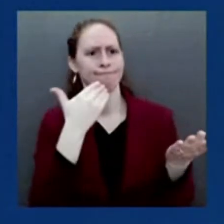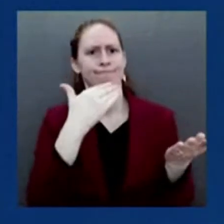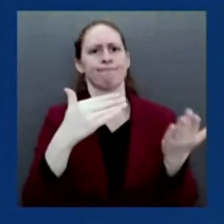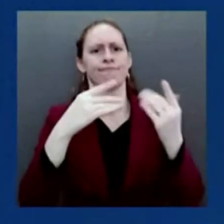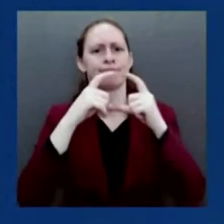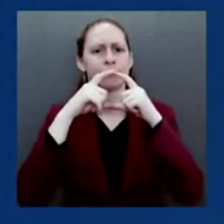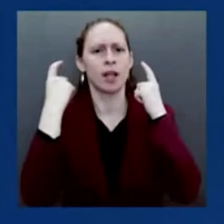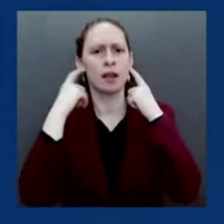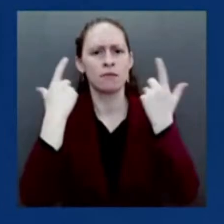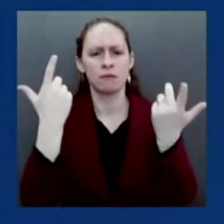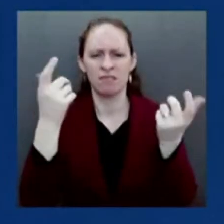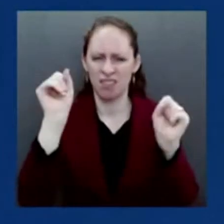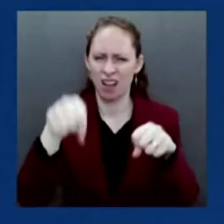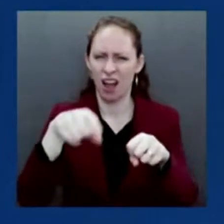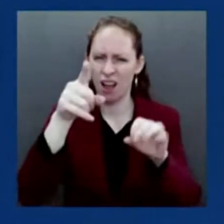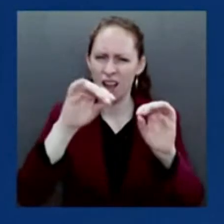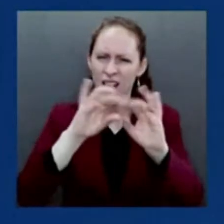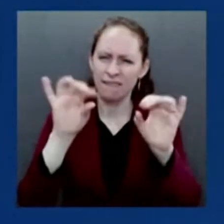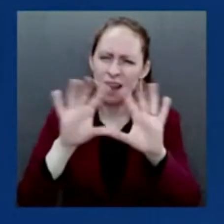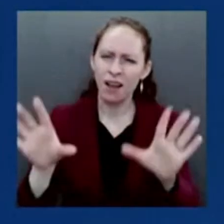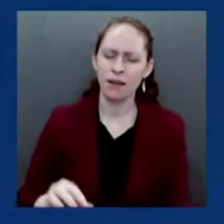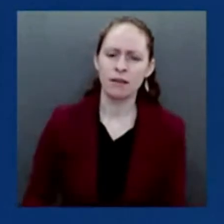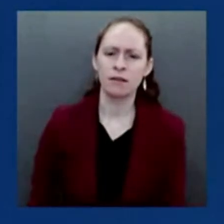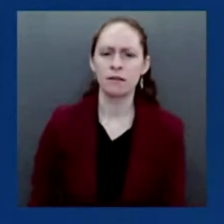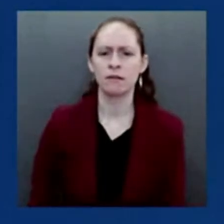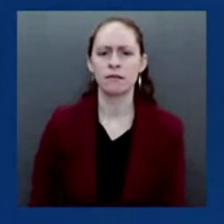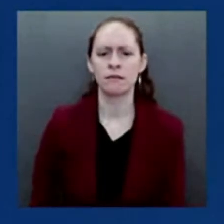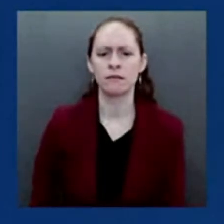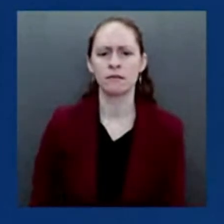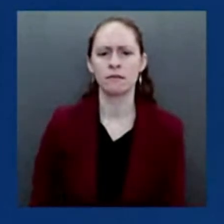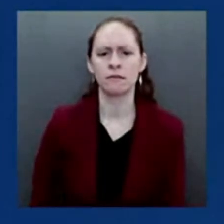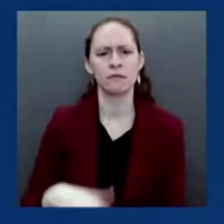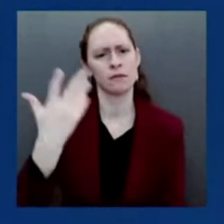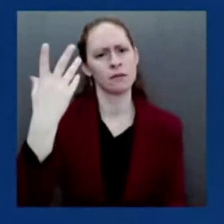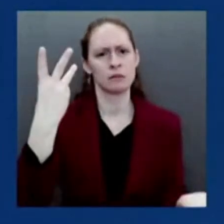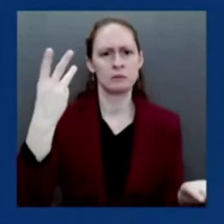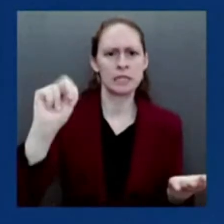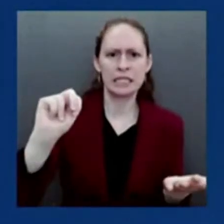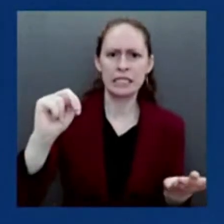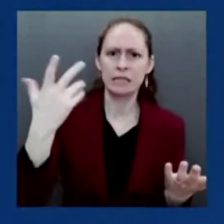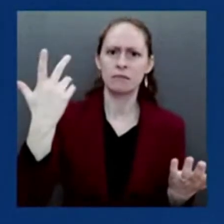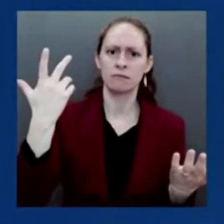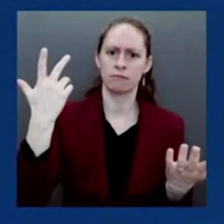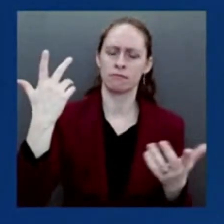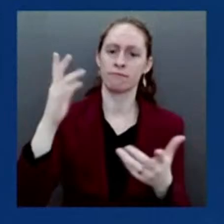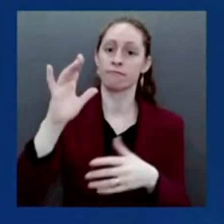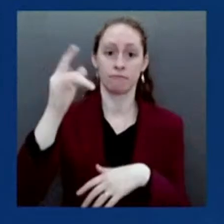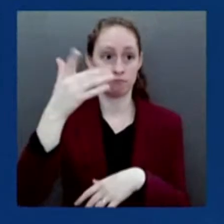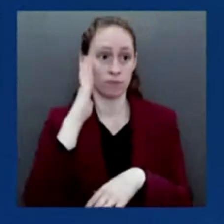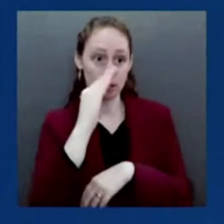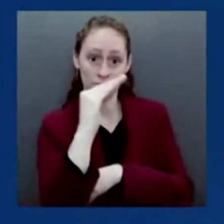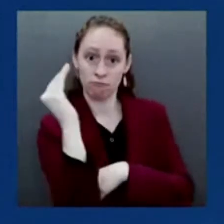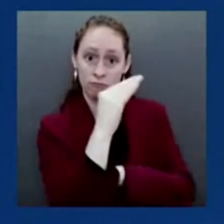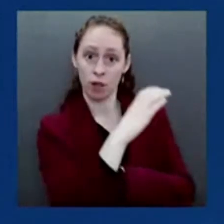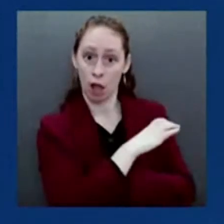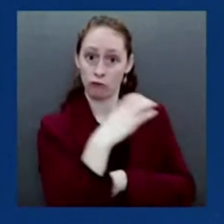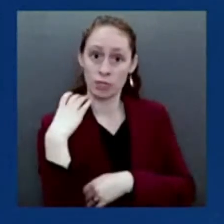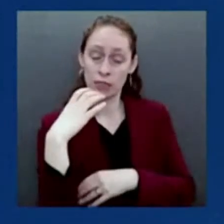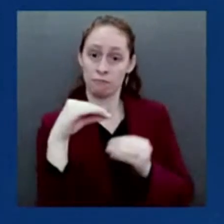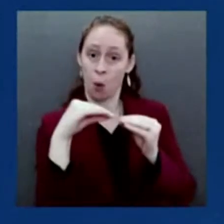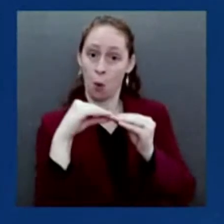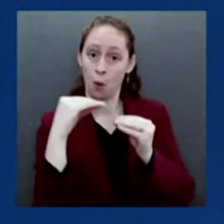MORE OPTIONS TO ENSURE HIGH